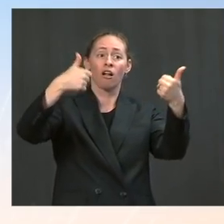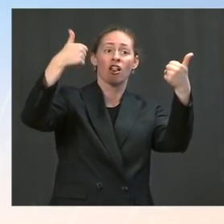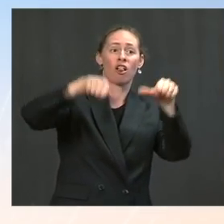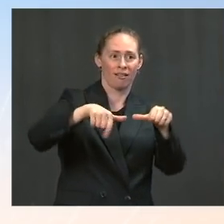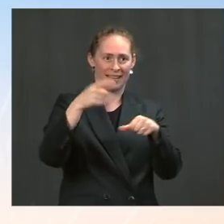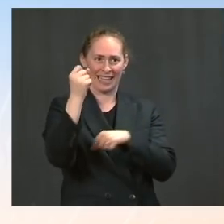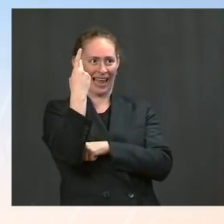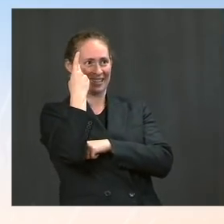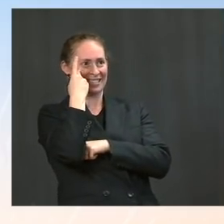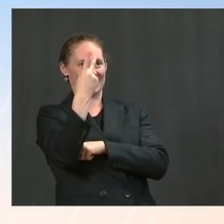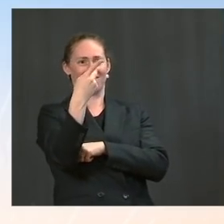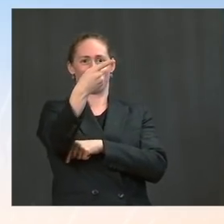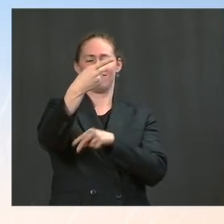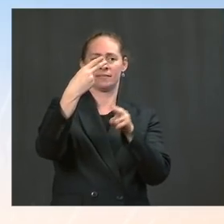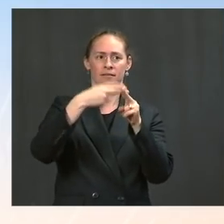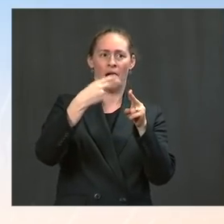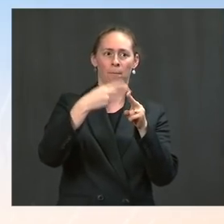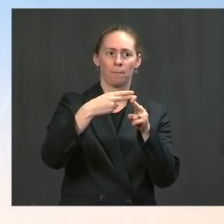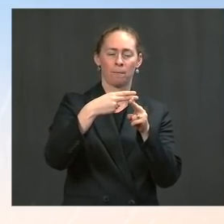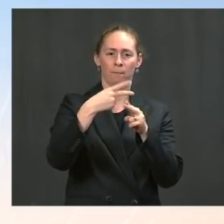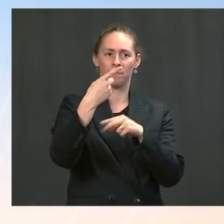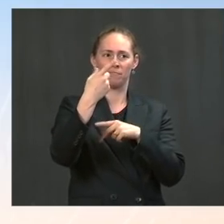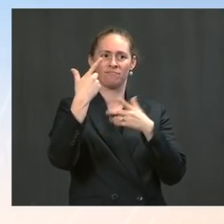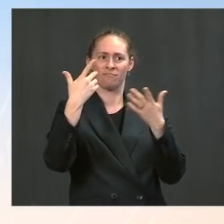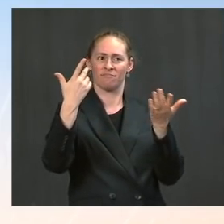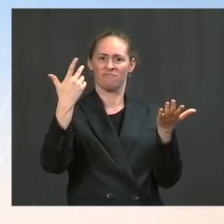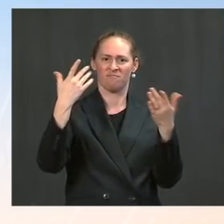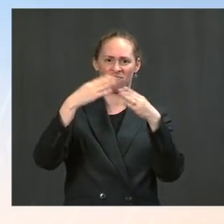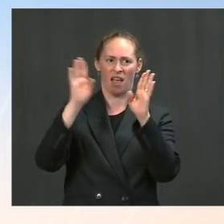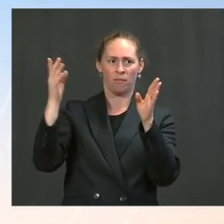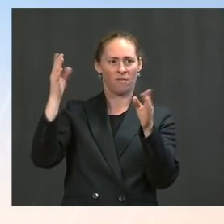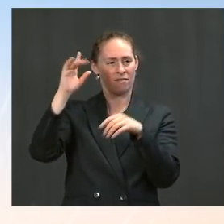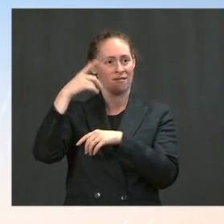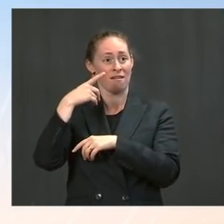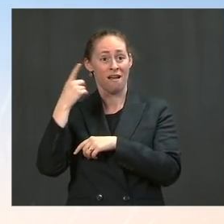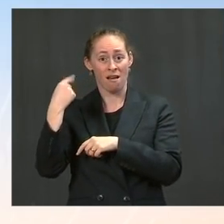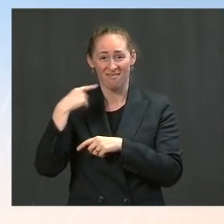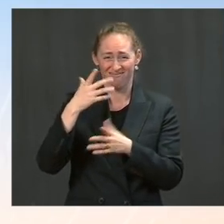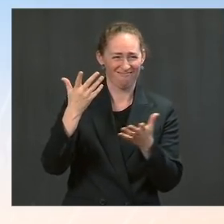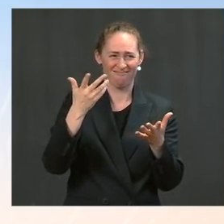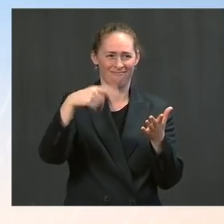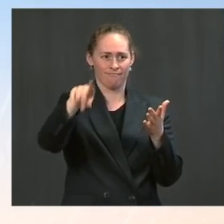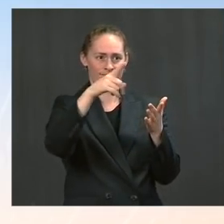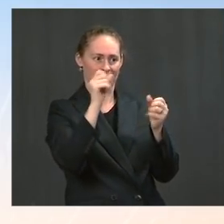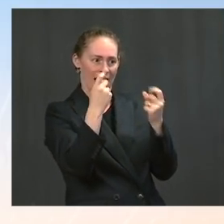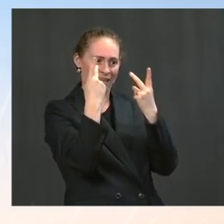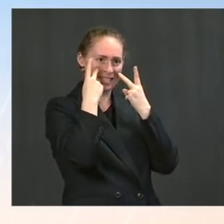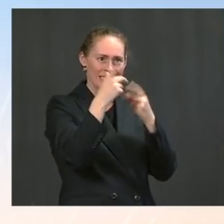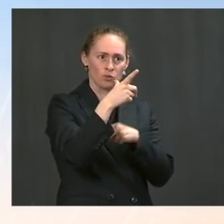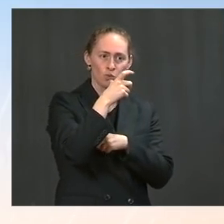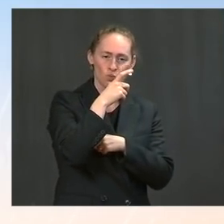It wasn't publicly available by the United States government. It's publicly available information. So that's how it works. The Press: (Cross-talk.) Ms. Psaki: Okay, thank you, everyone.